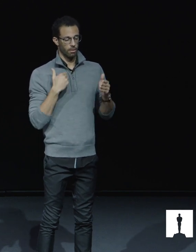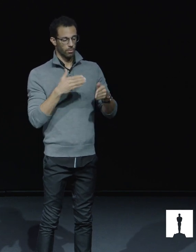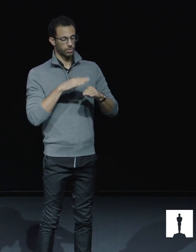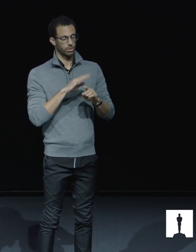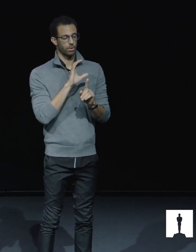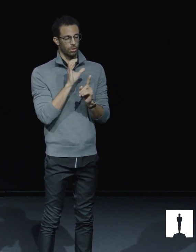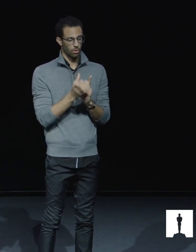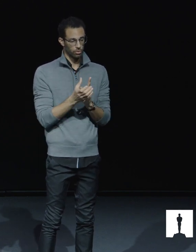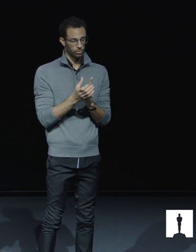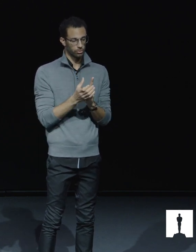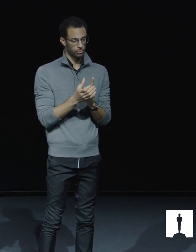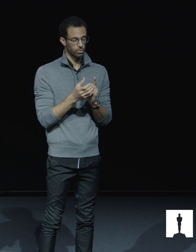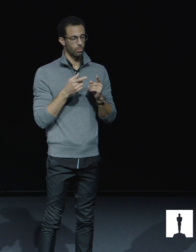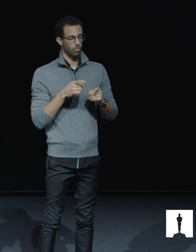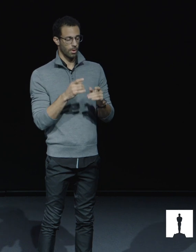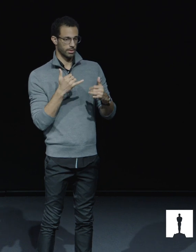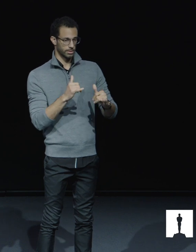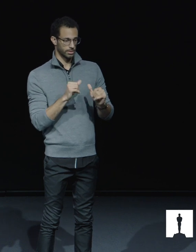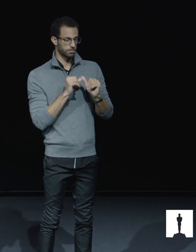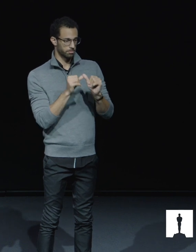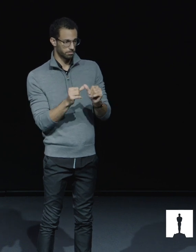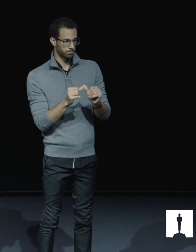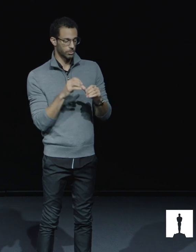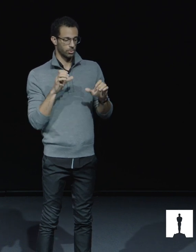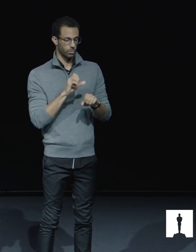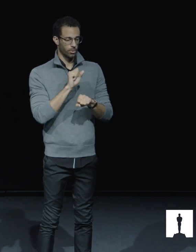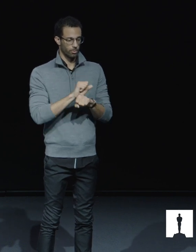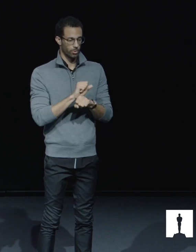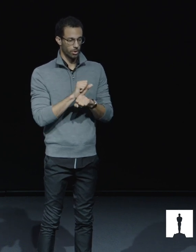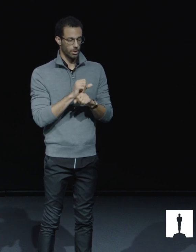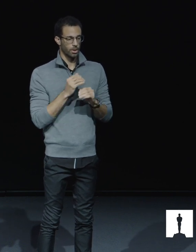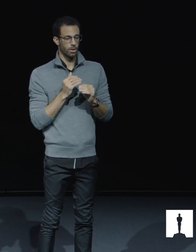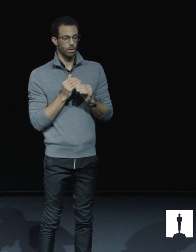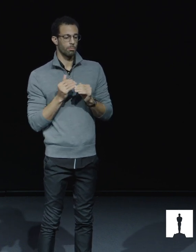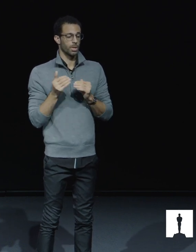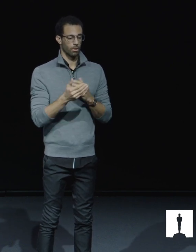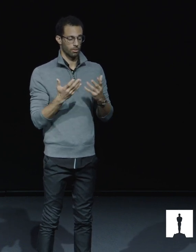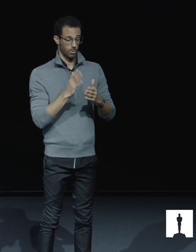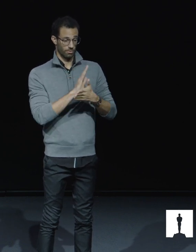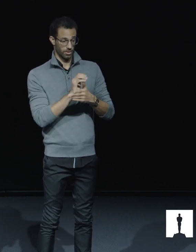sure that I'm doing work that goes beyond whether film can embody us, be positive, be